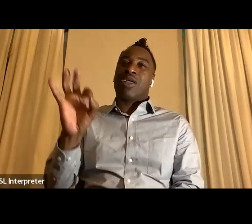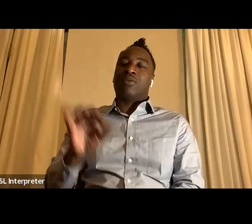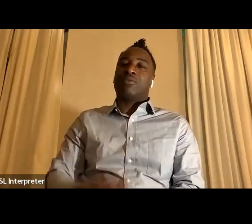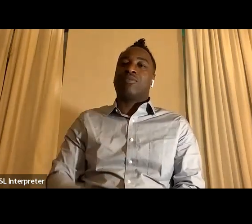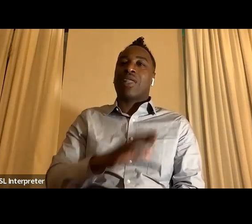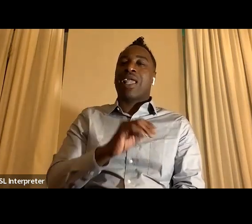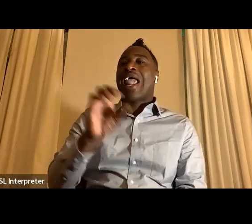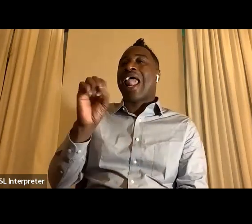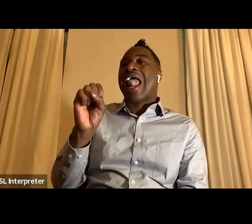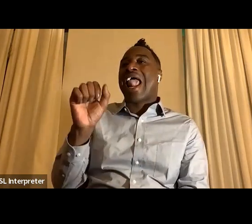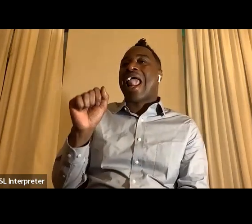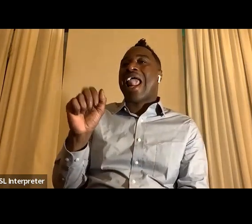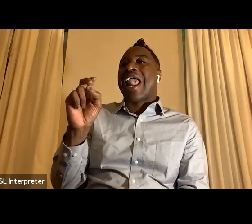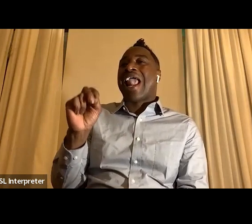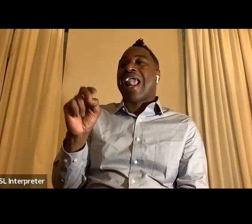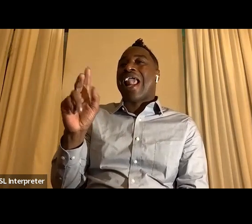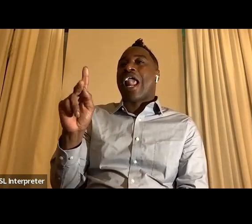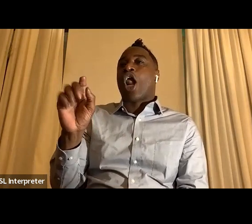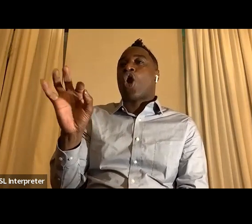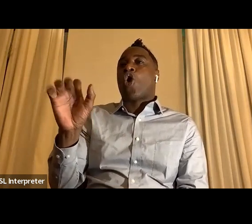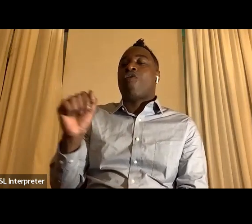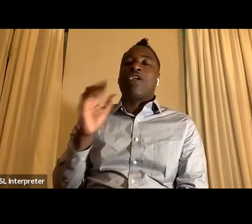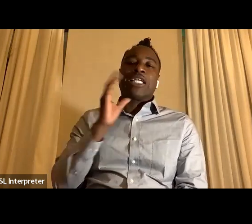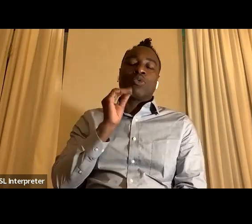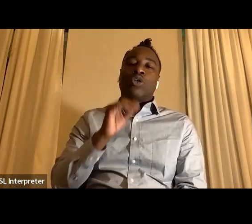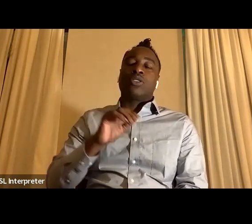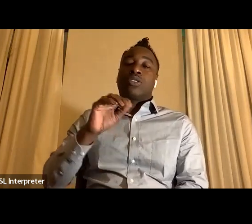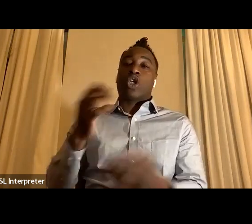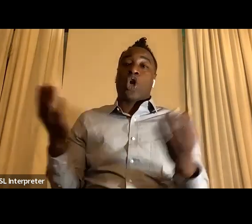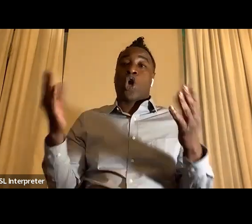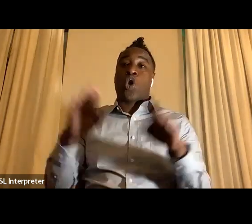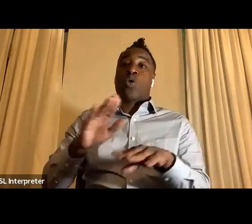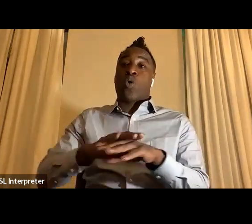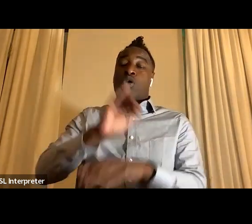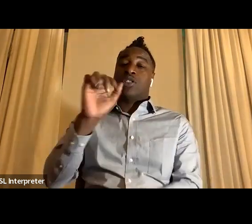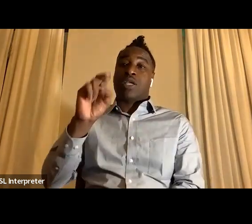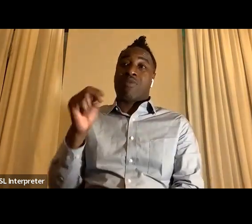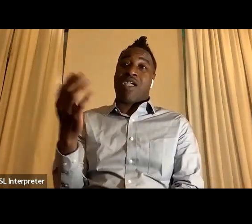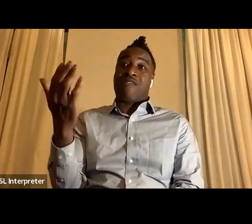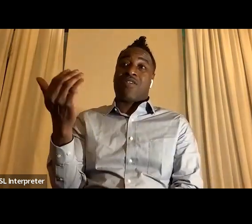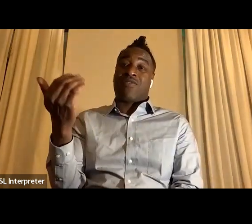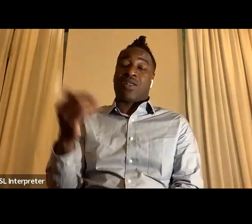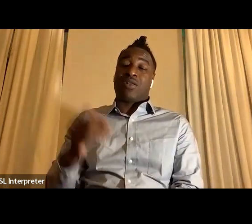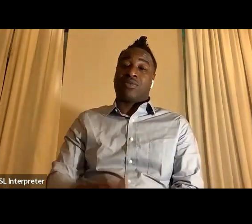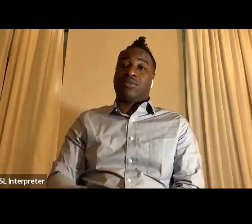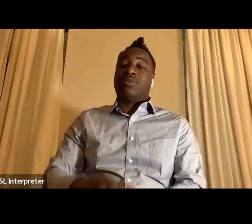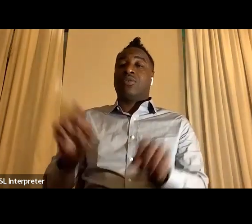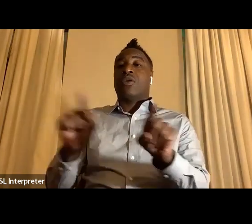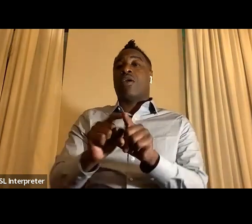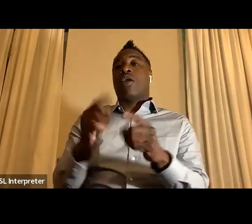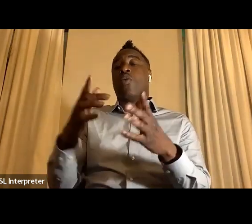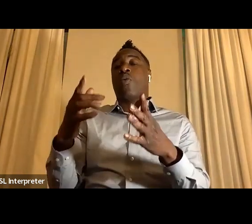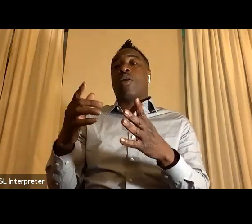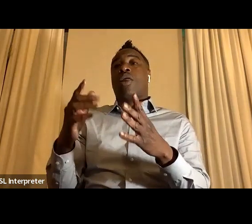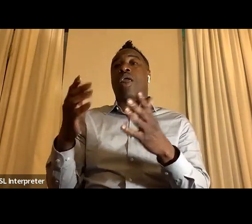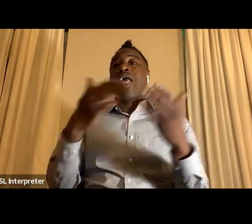which will be closing on January 15 with the closing event on the 14th. We'd also like to extend a thanks to our sponsor